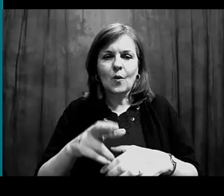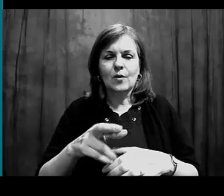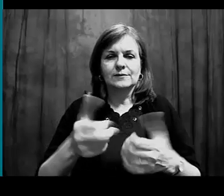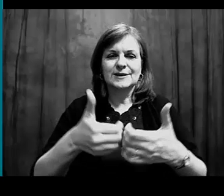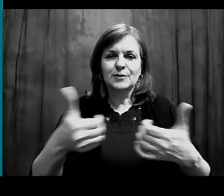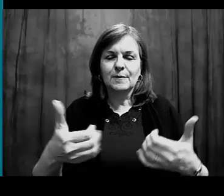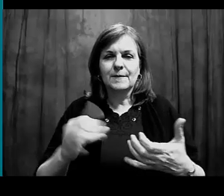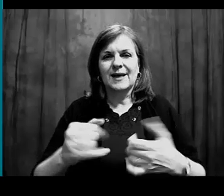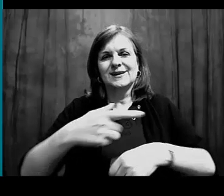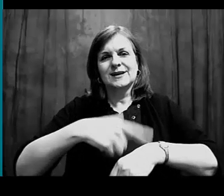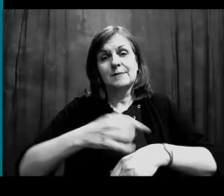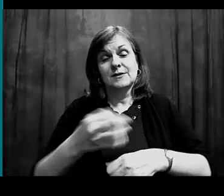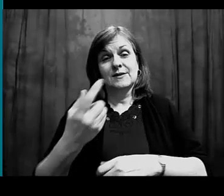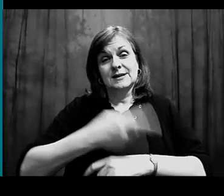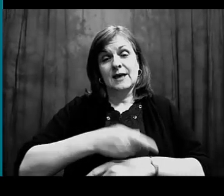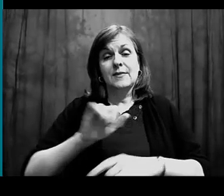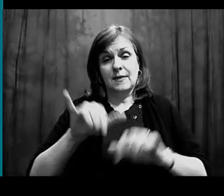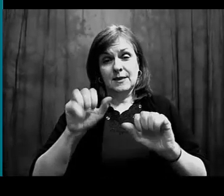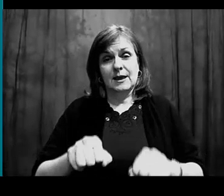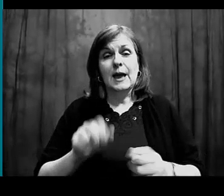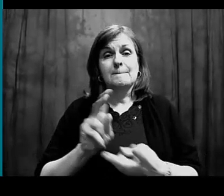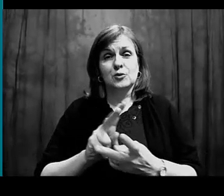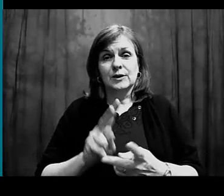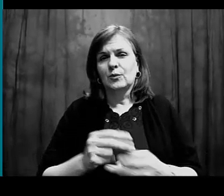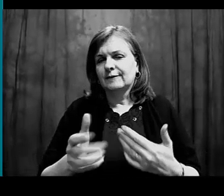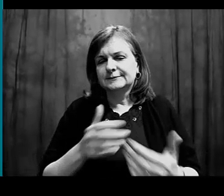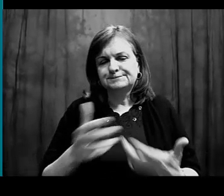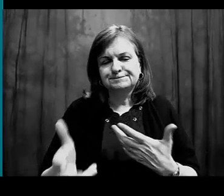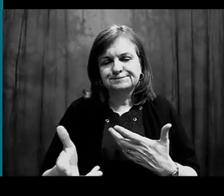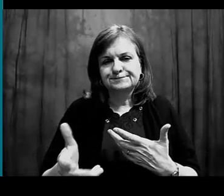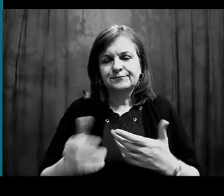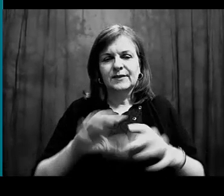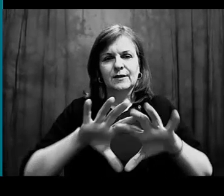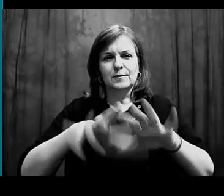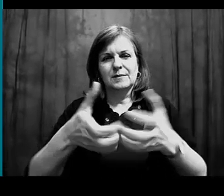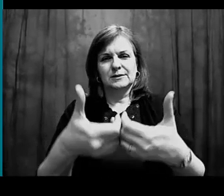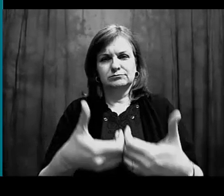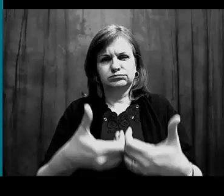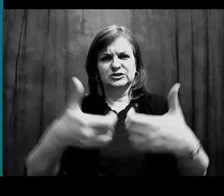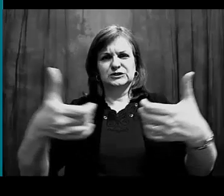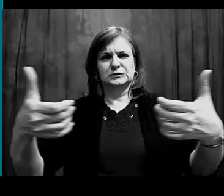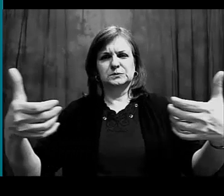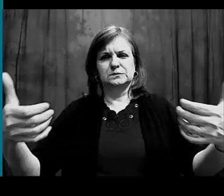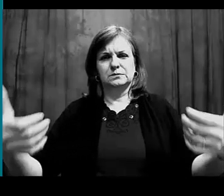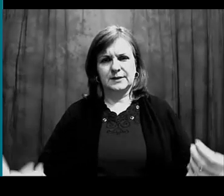isolated them by times of the day that they breed whatever splitting the population